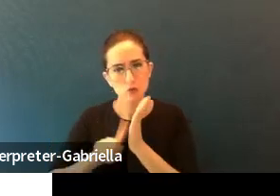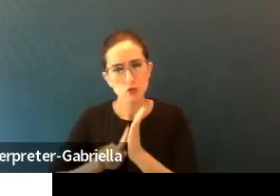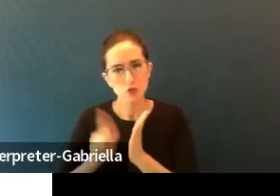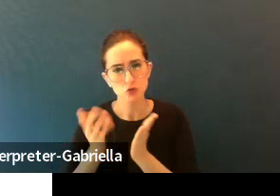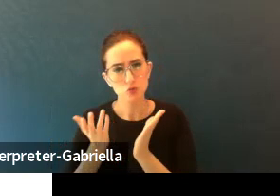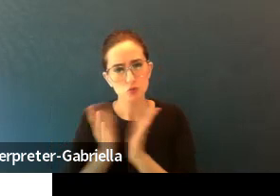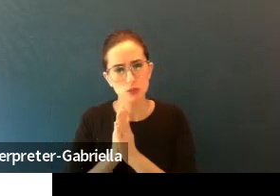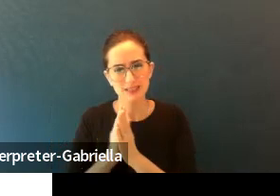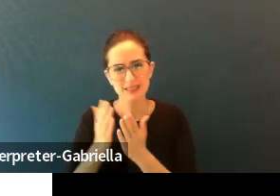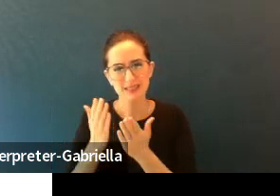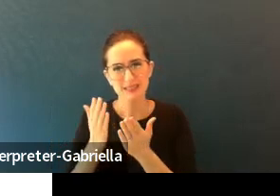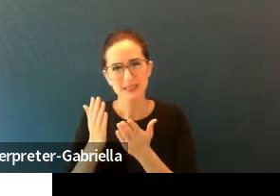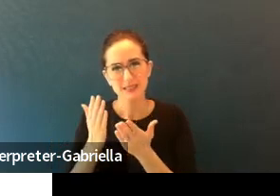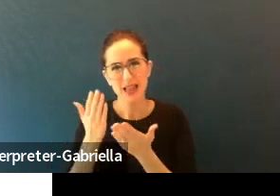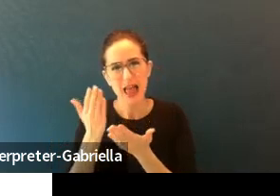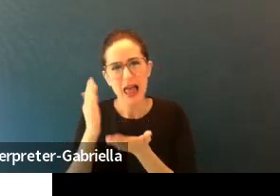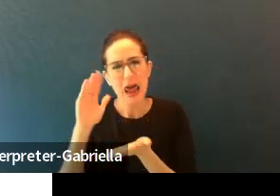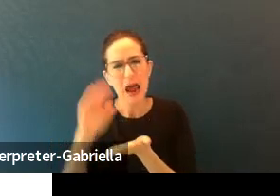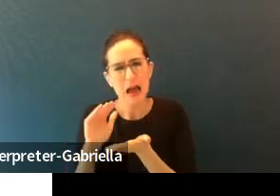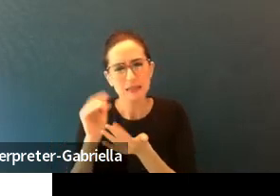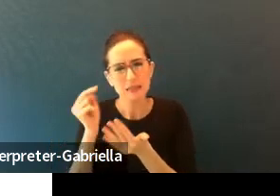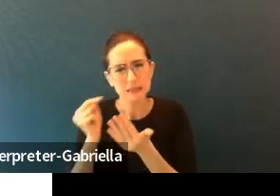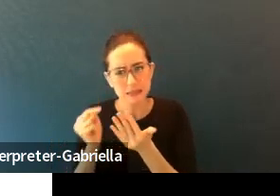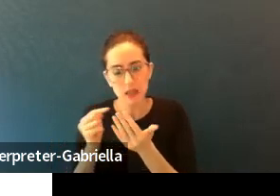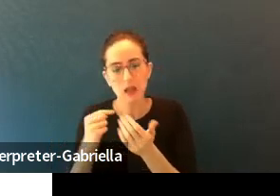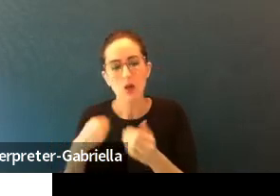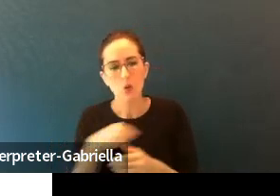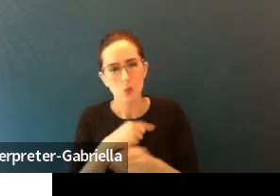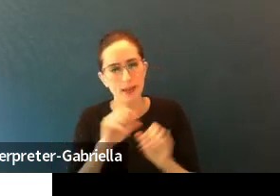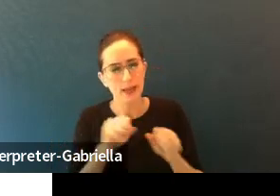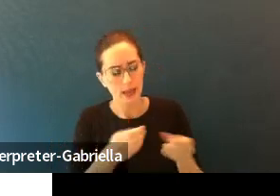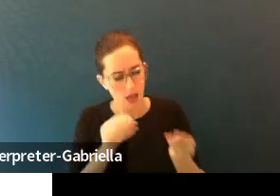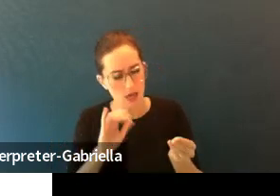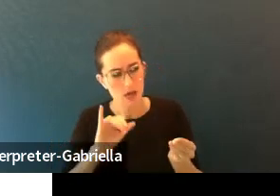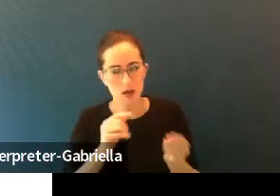reach out to you that sort of hammer out the details of what we'll be working on and providing to you.